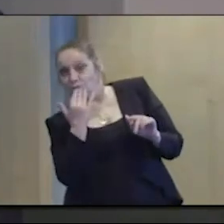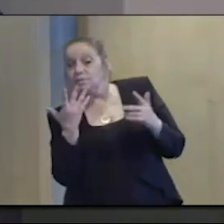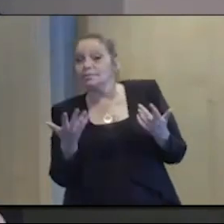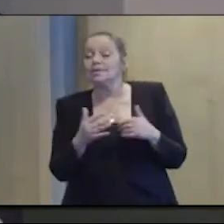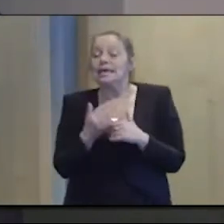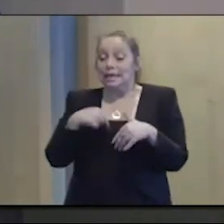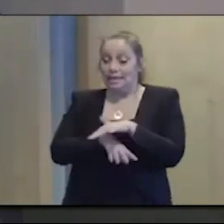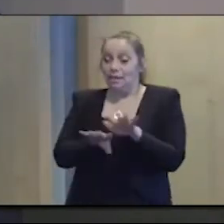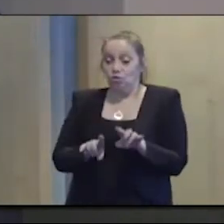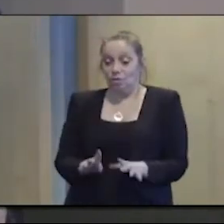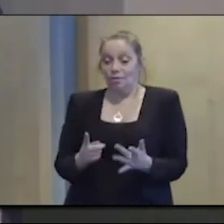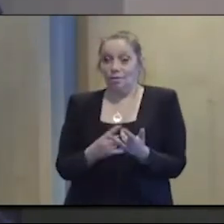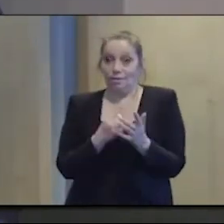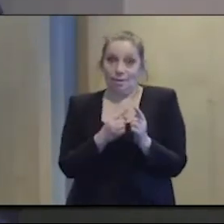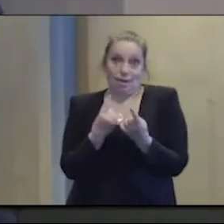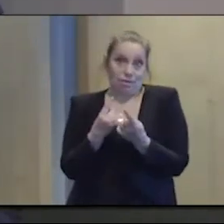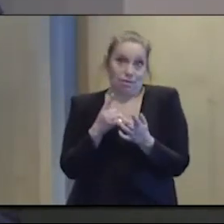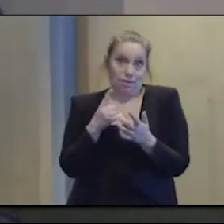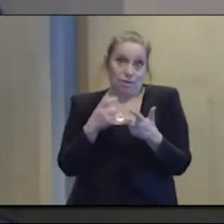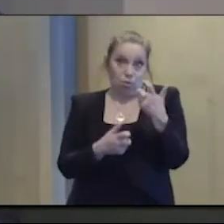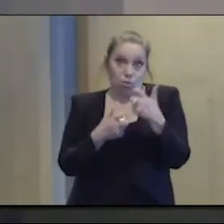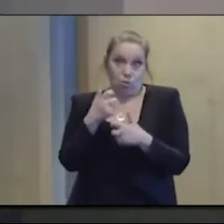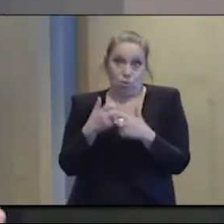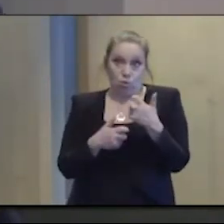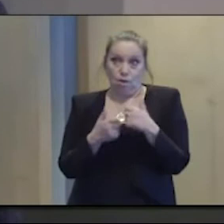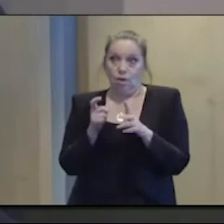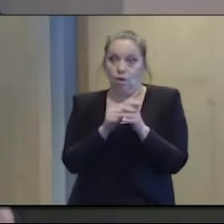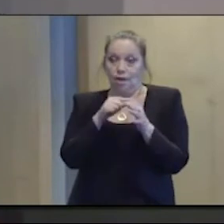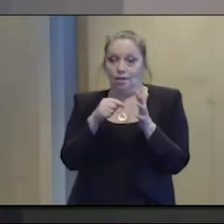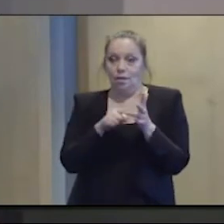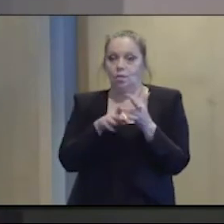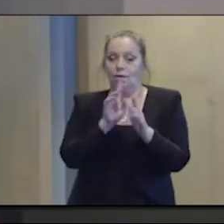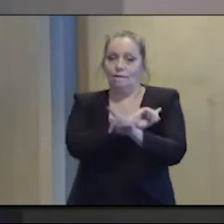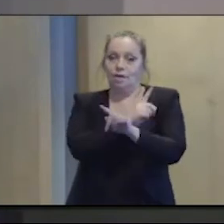Australia and this is common again globally we have a Department of Energy and Environment,